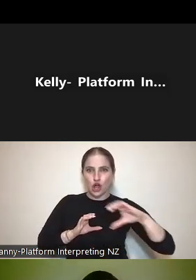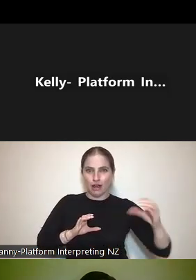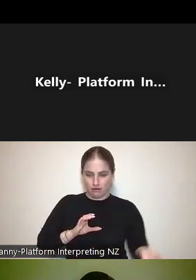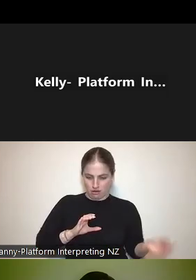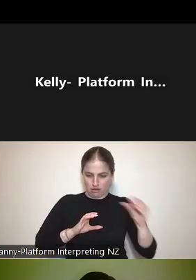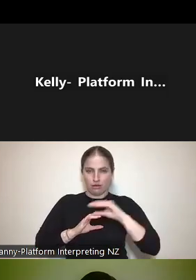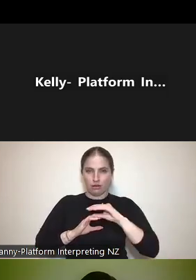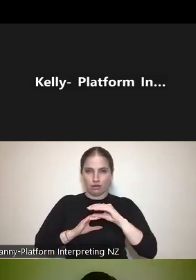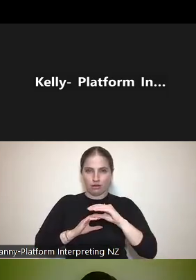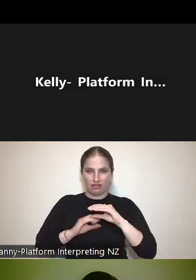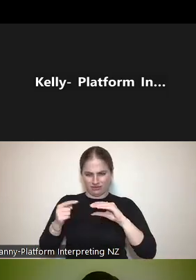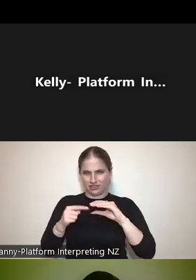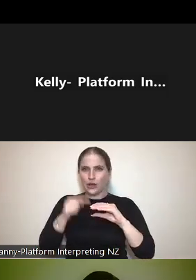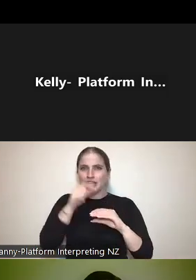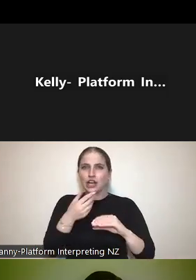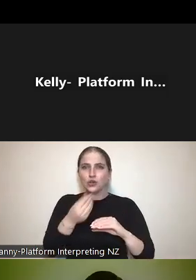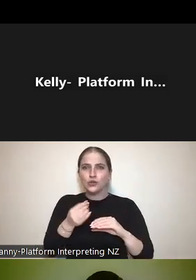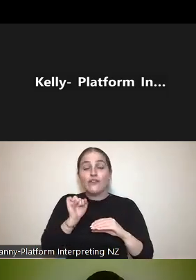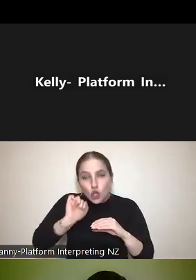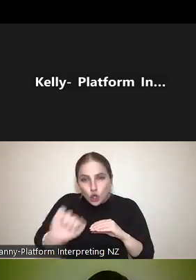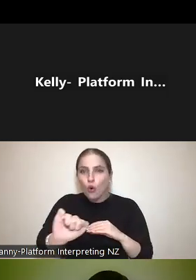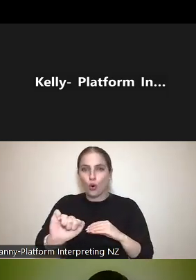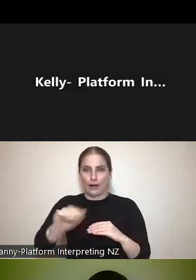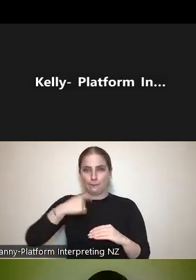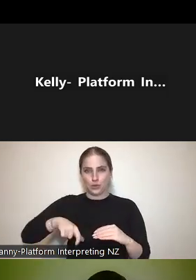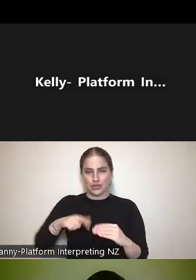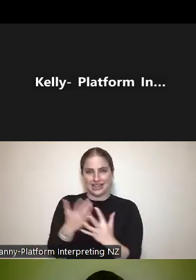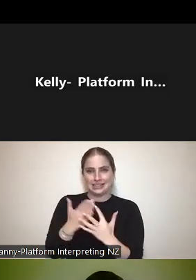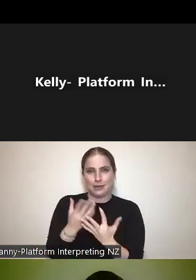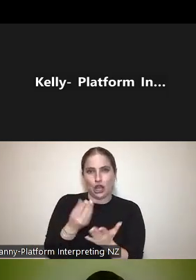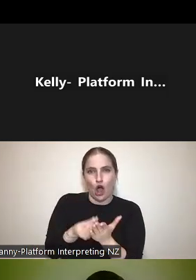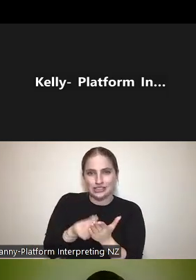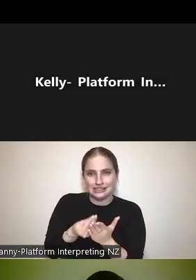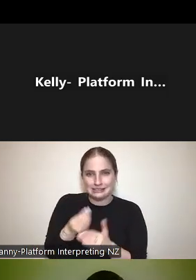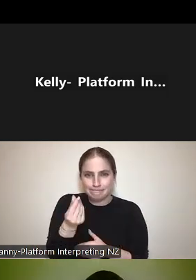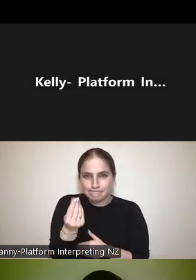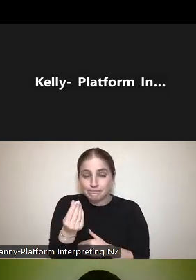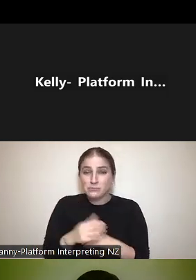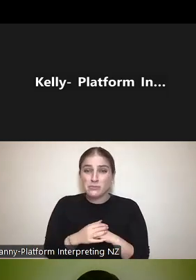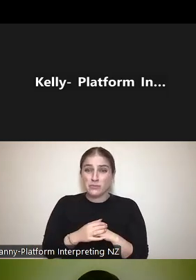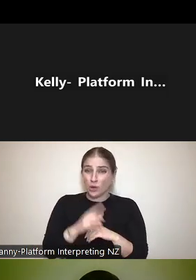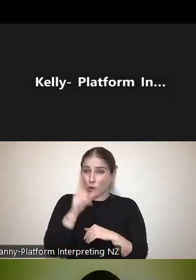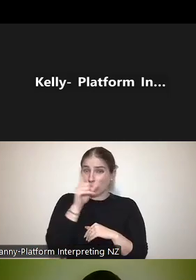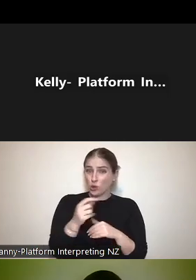So, that is, hiring a support person, that is, getting equipment, that is,